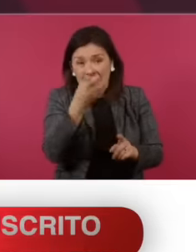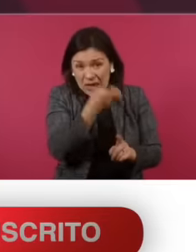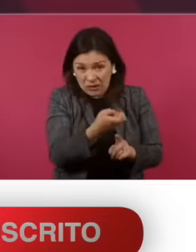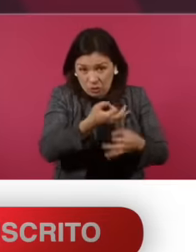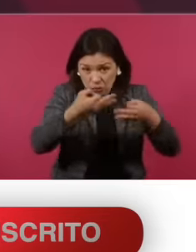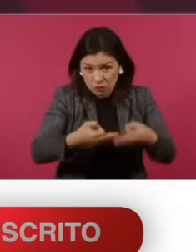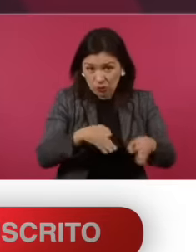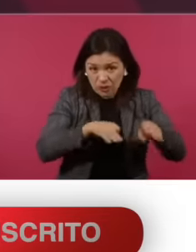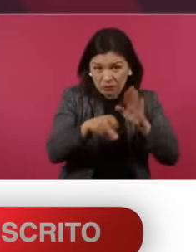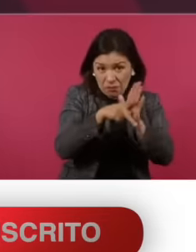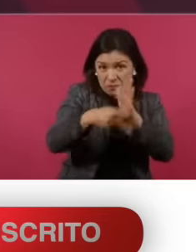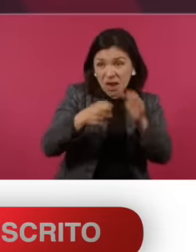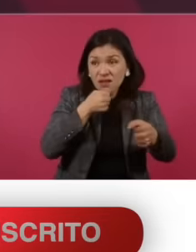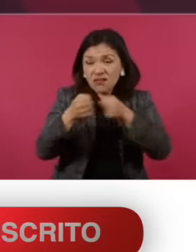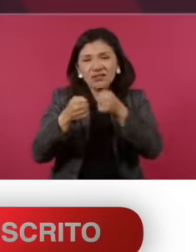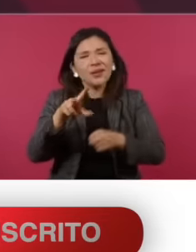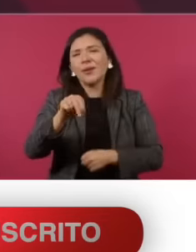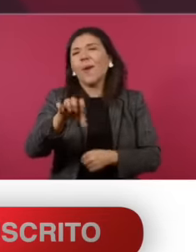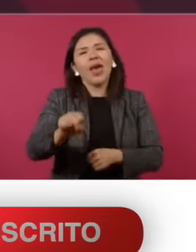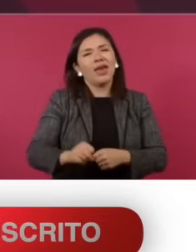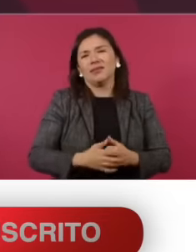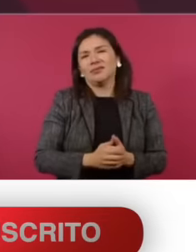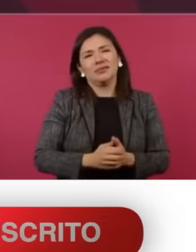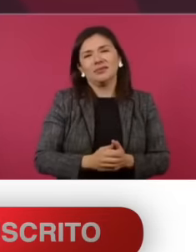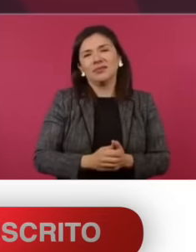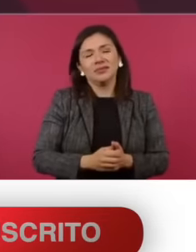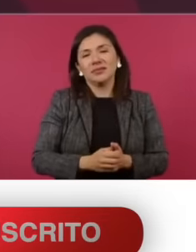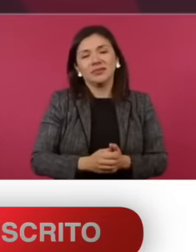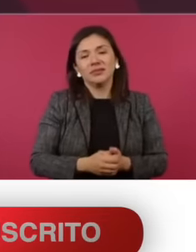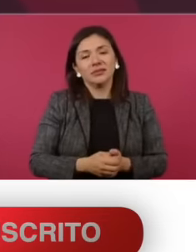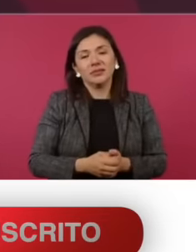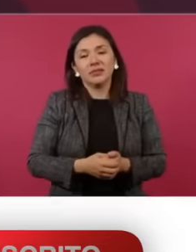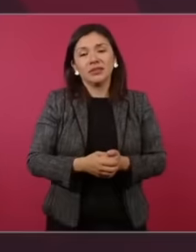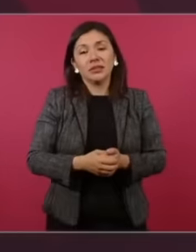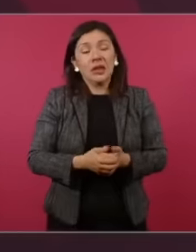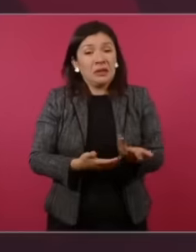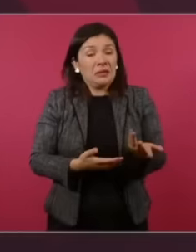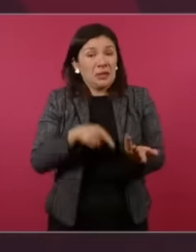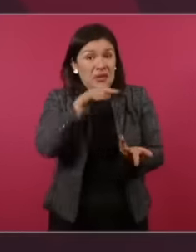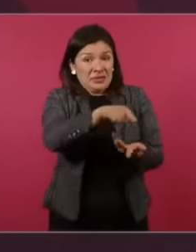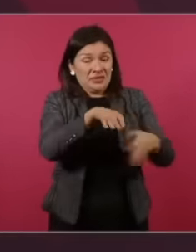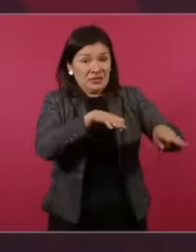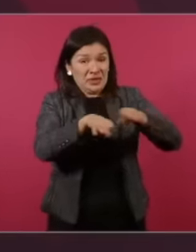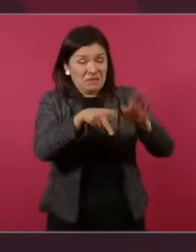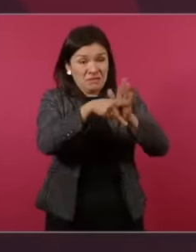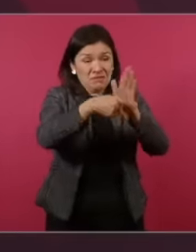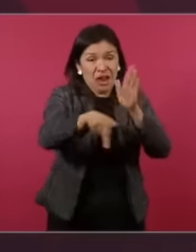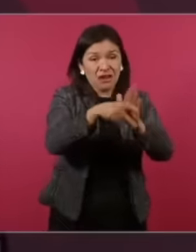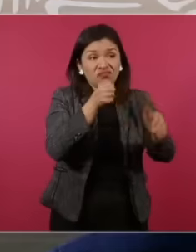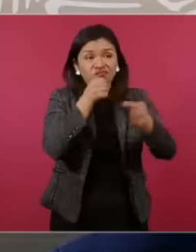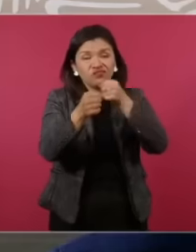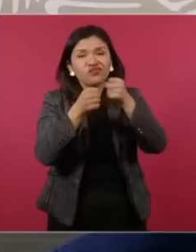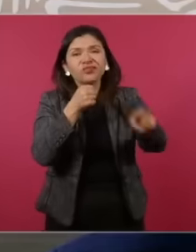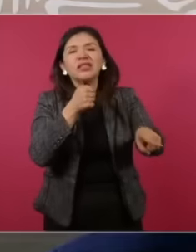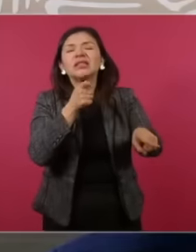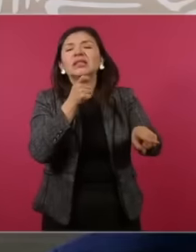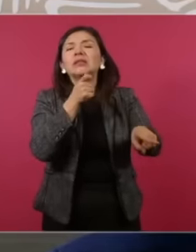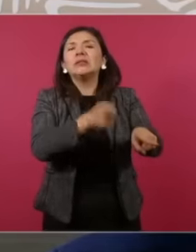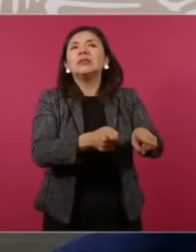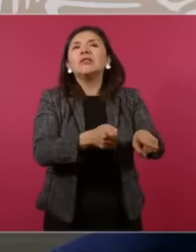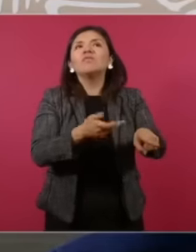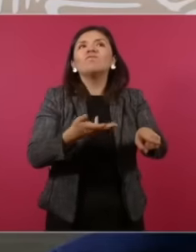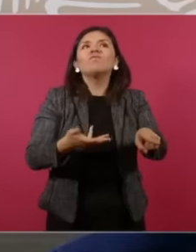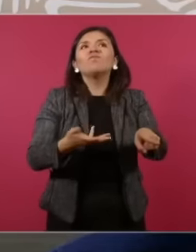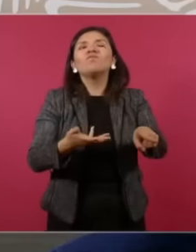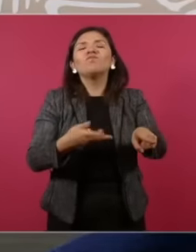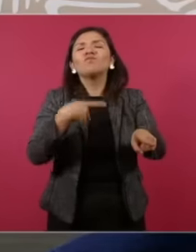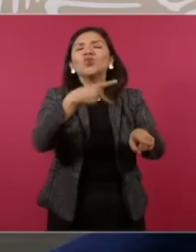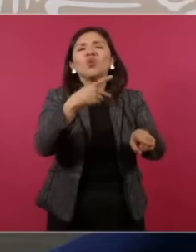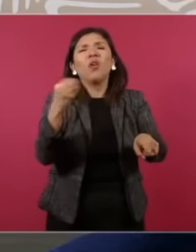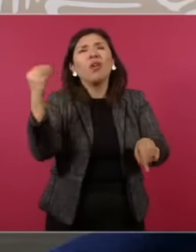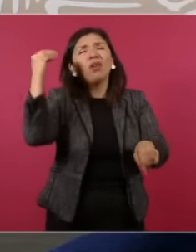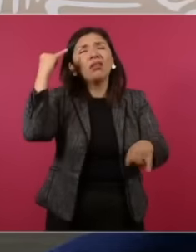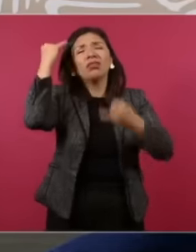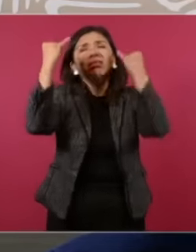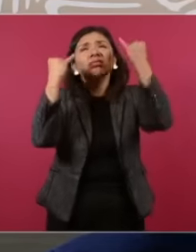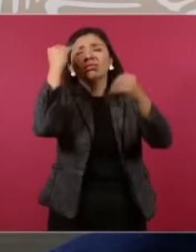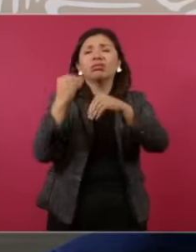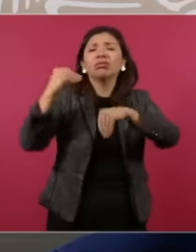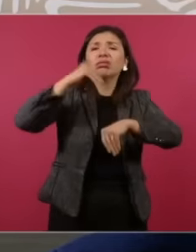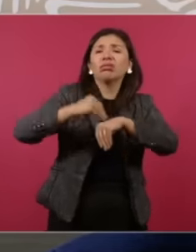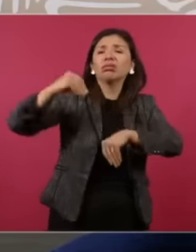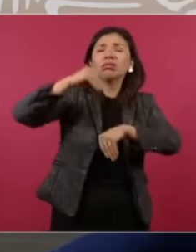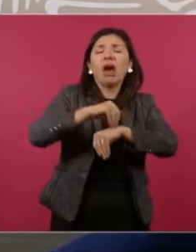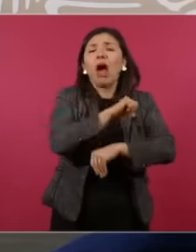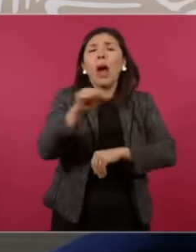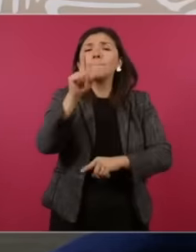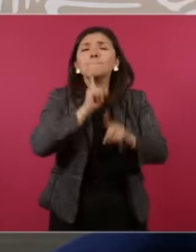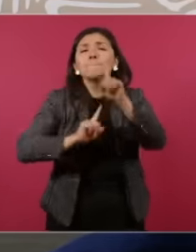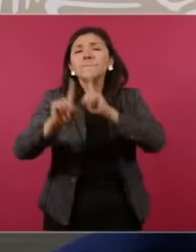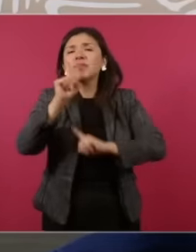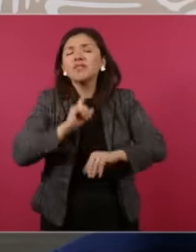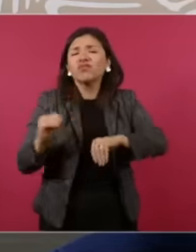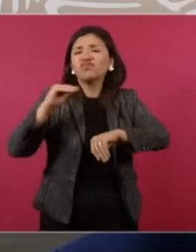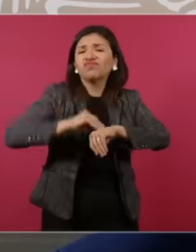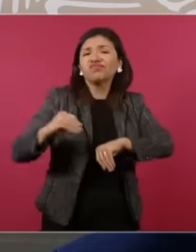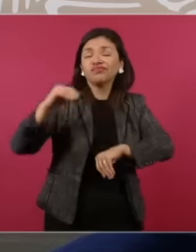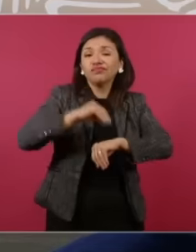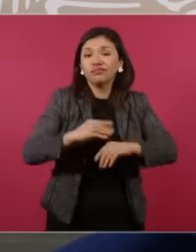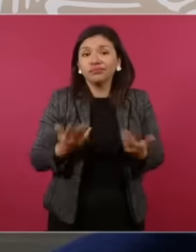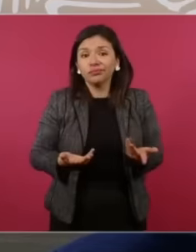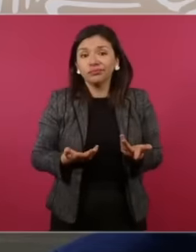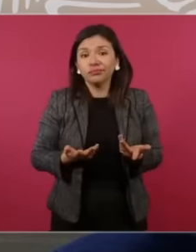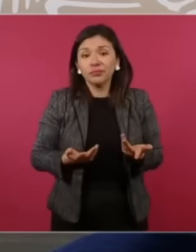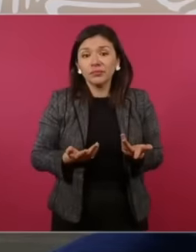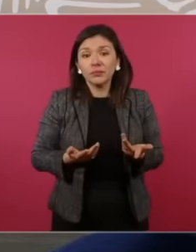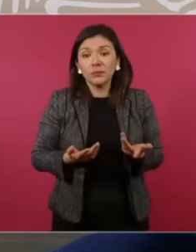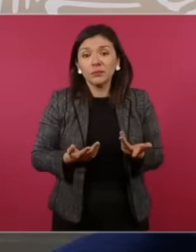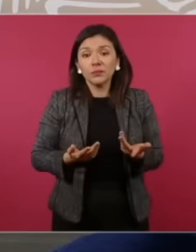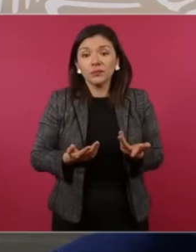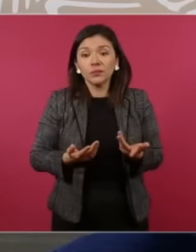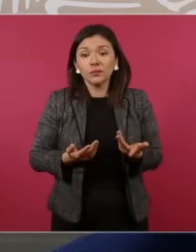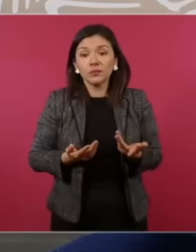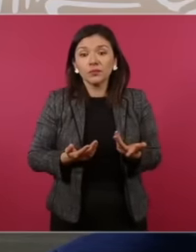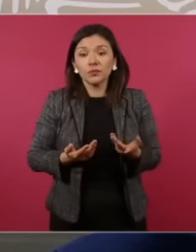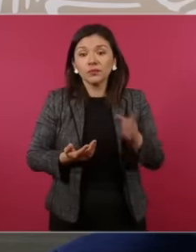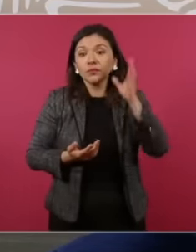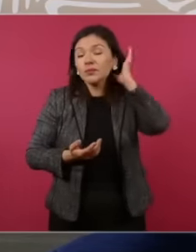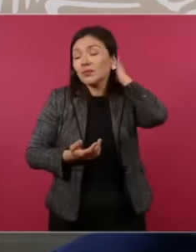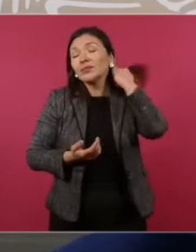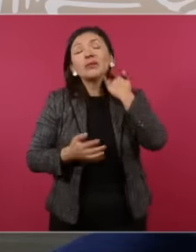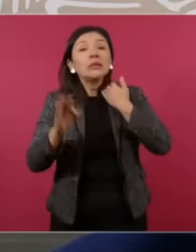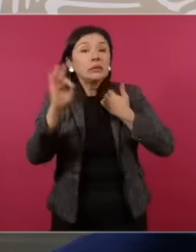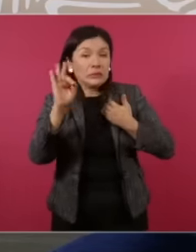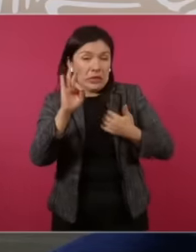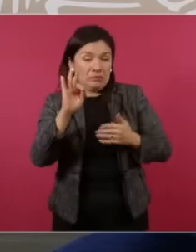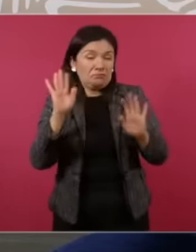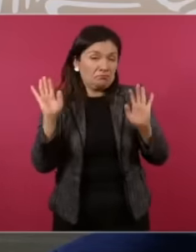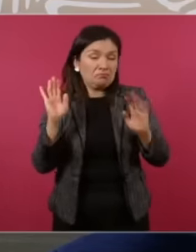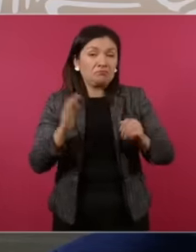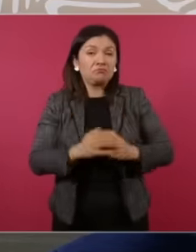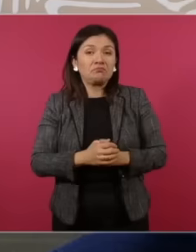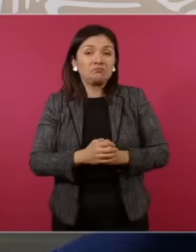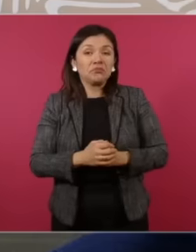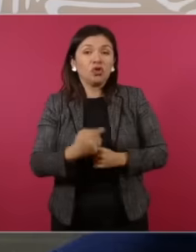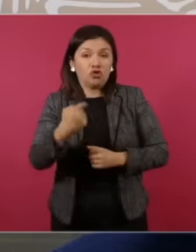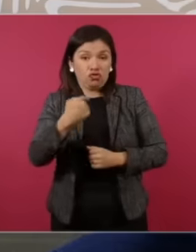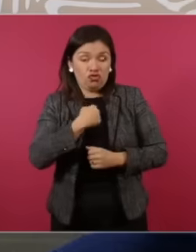journalism, that is, uh, inventing slander, or this is, uh, yes, I If it were this journalist